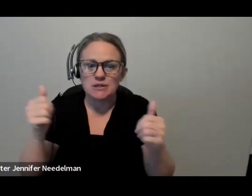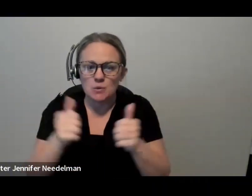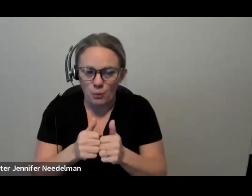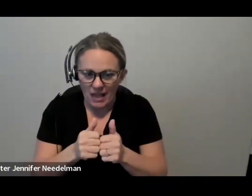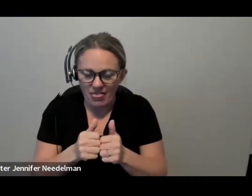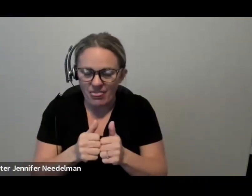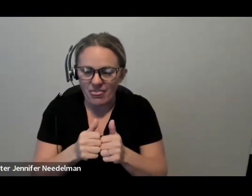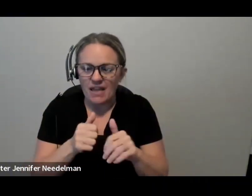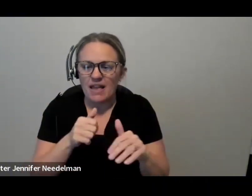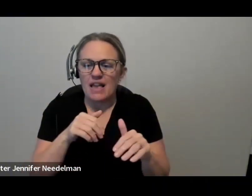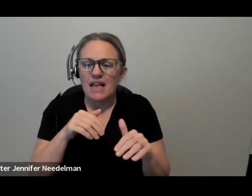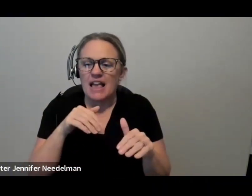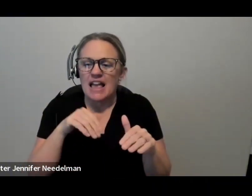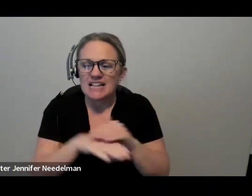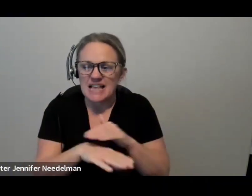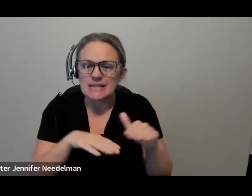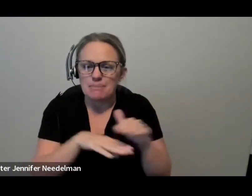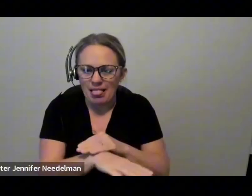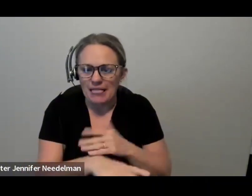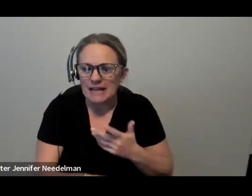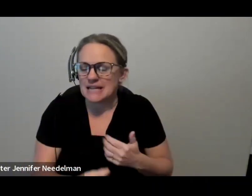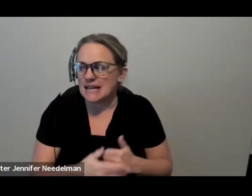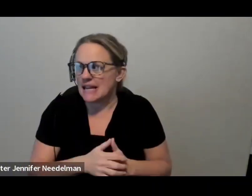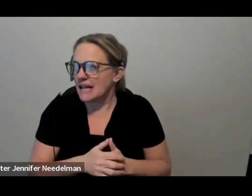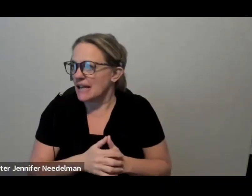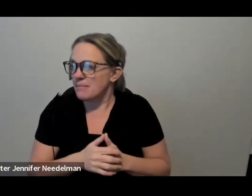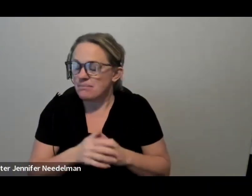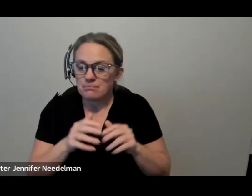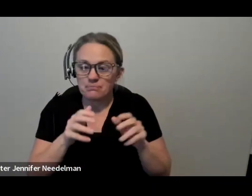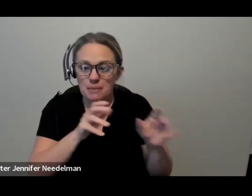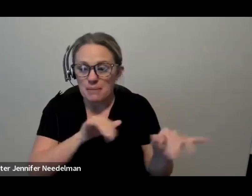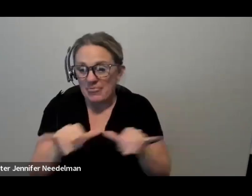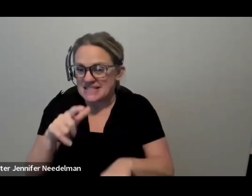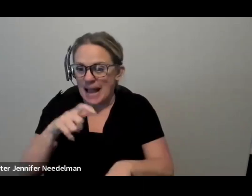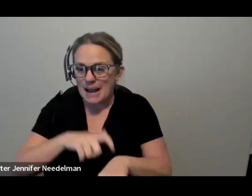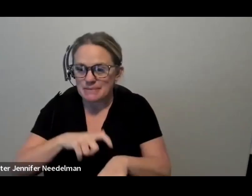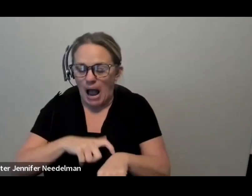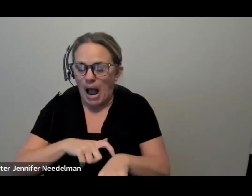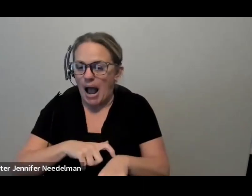accessibility, but at the same time I was mainly like